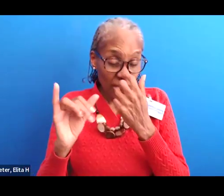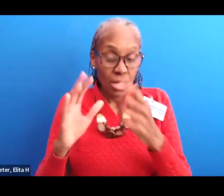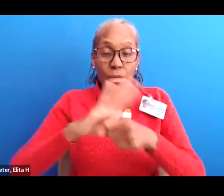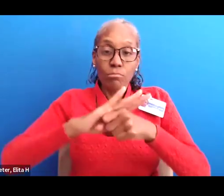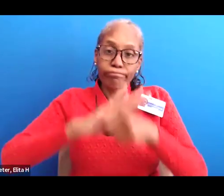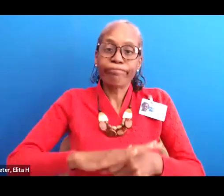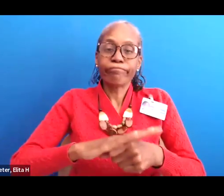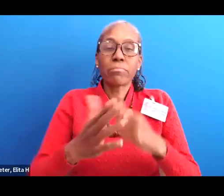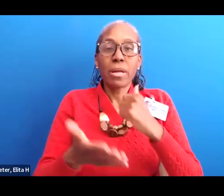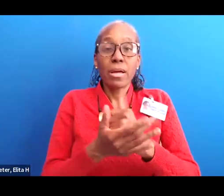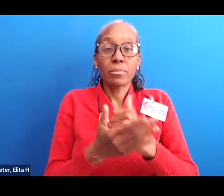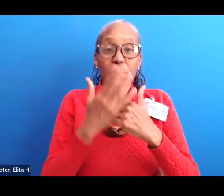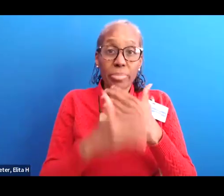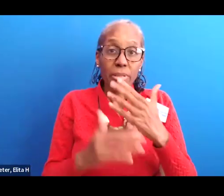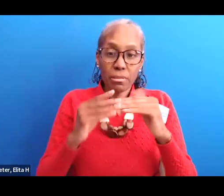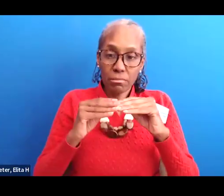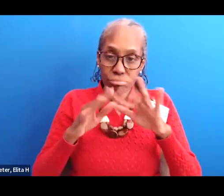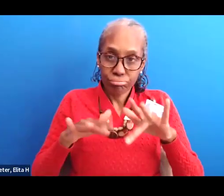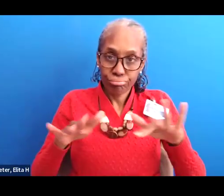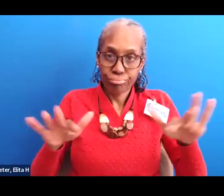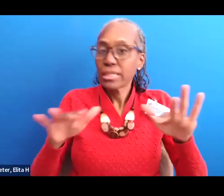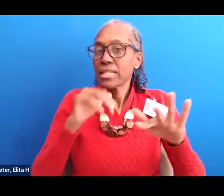It helps that blood flow. The blood doesn't get kind of stagnant